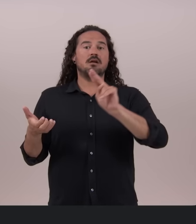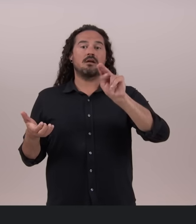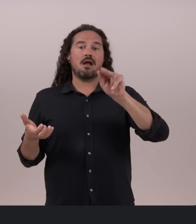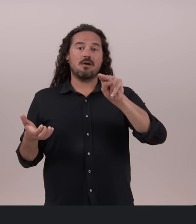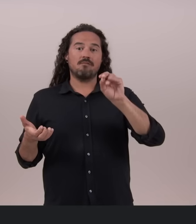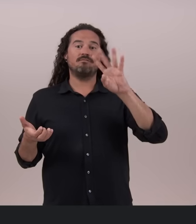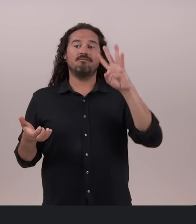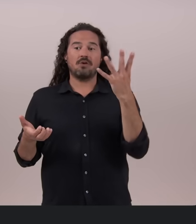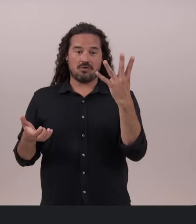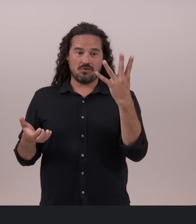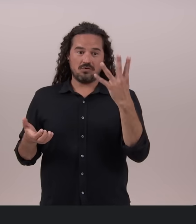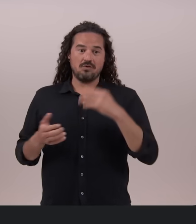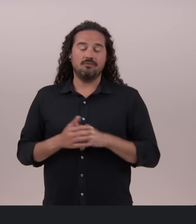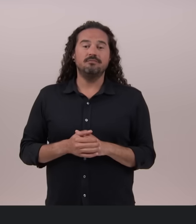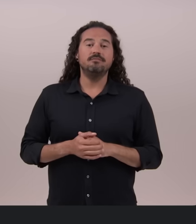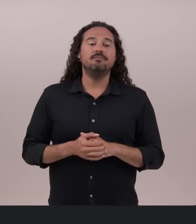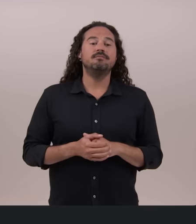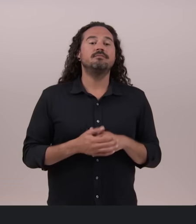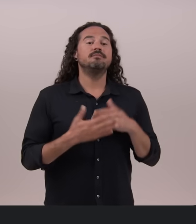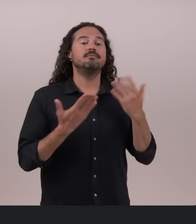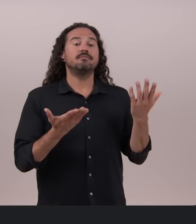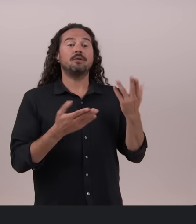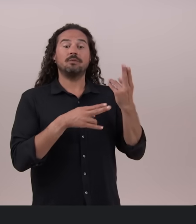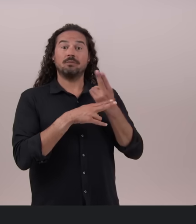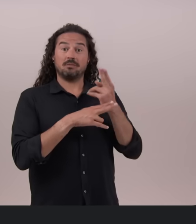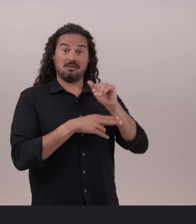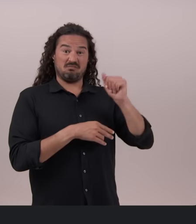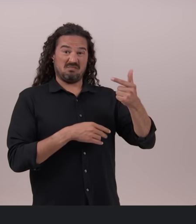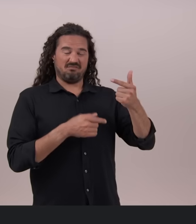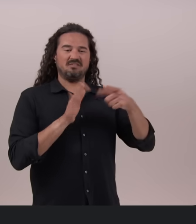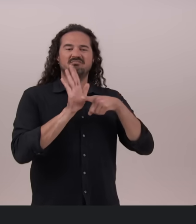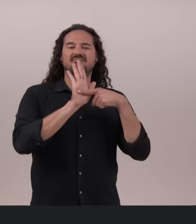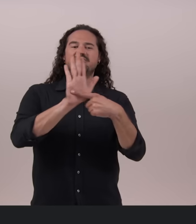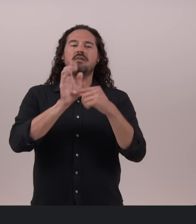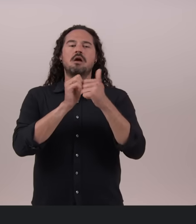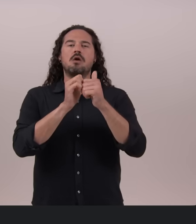let's show how you can build an augmented experience today for Display Glasses.